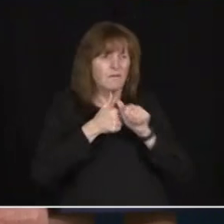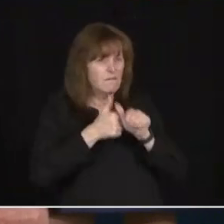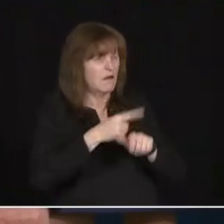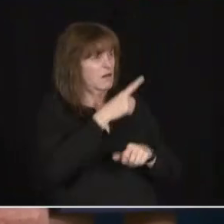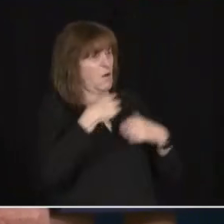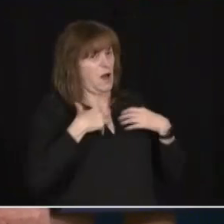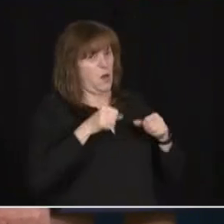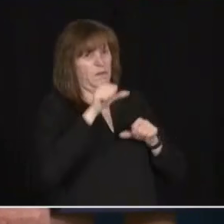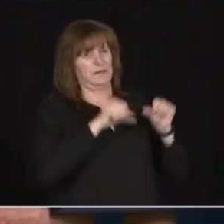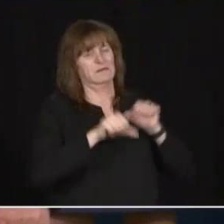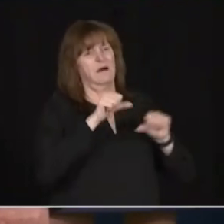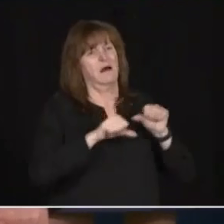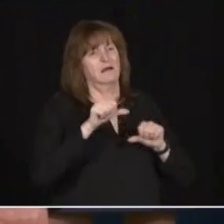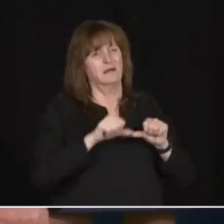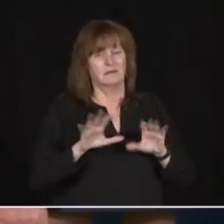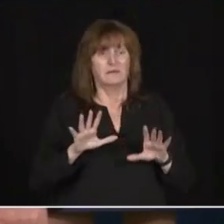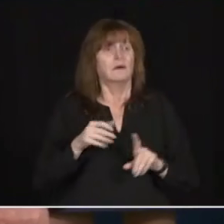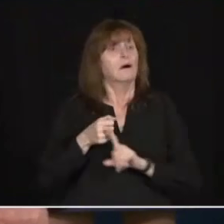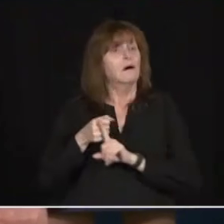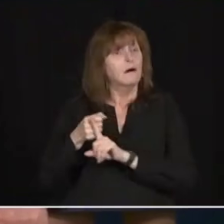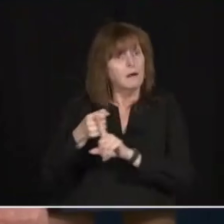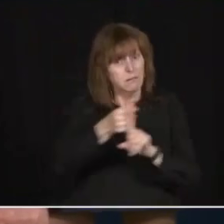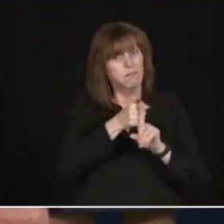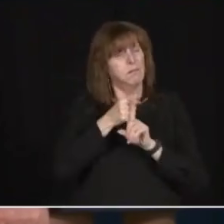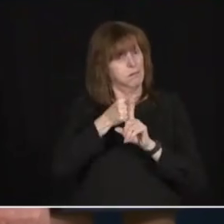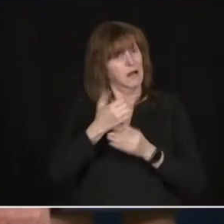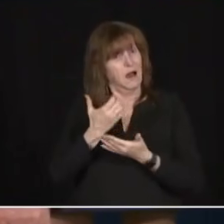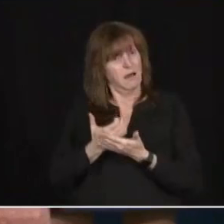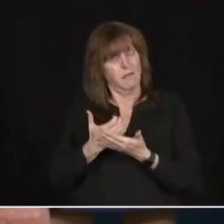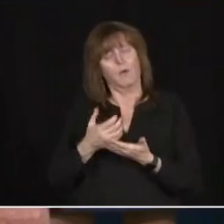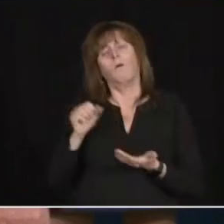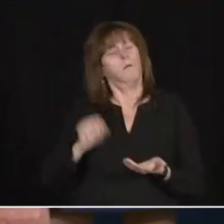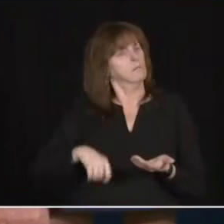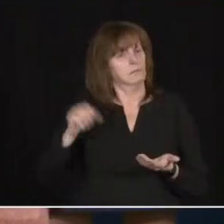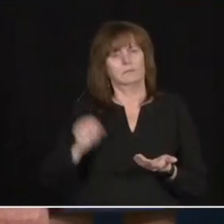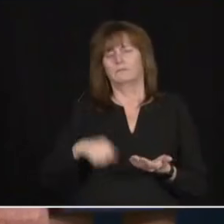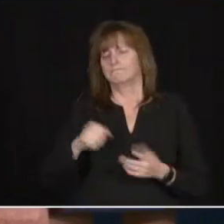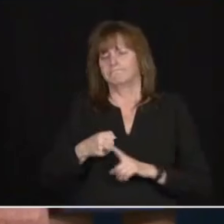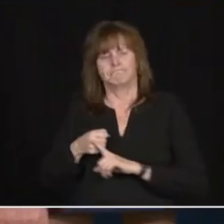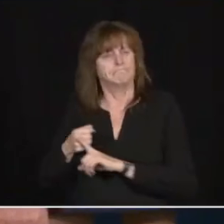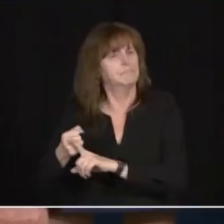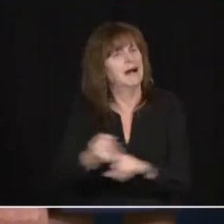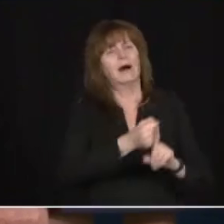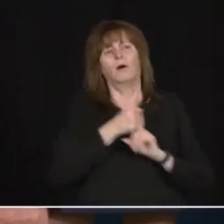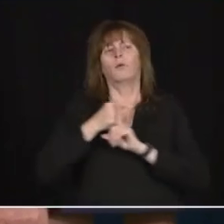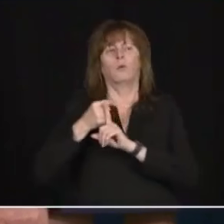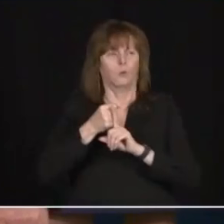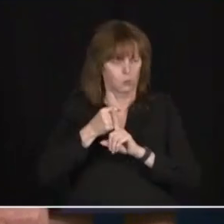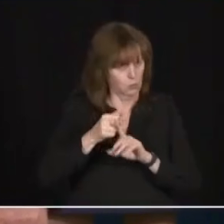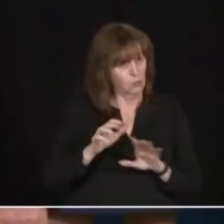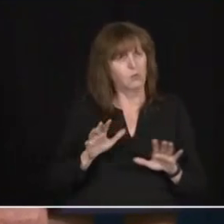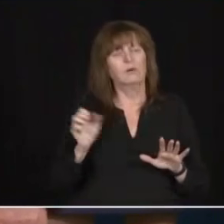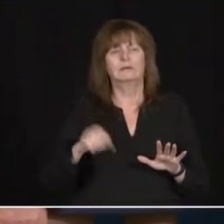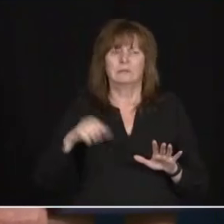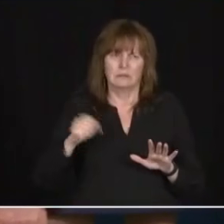they can feel safe. That is why we will be led by the health and science advice.